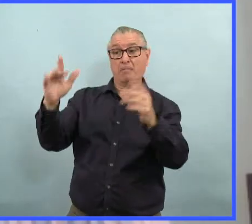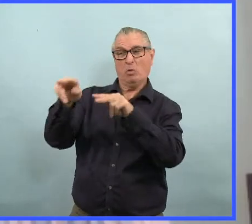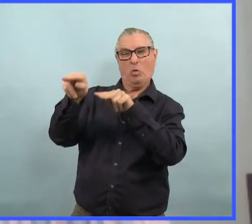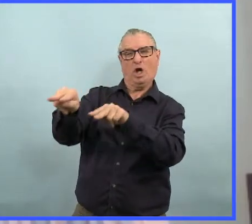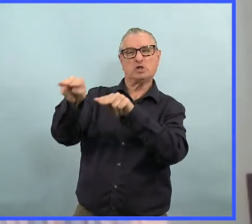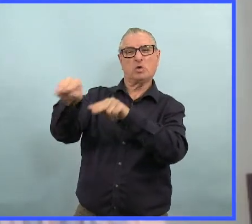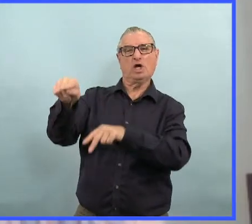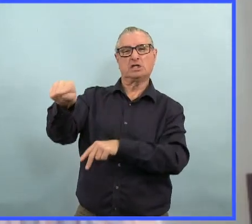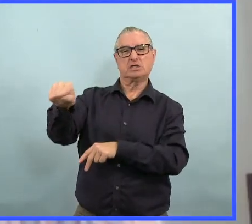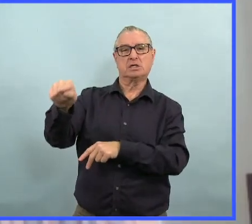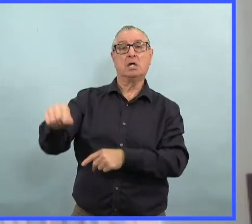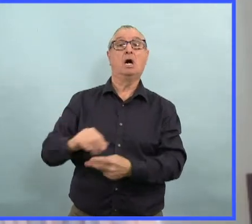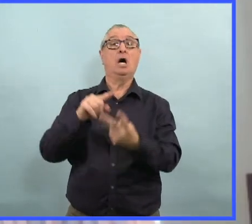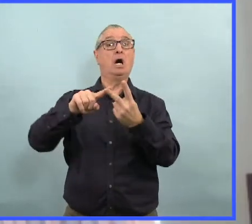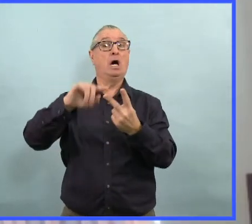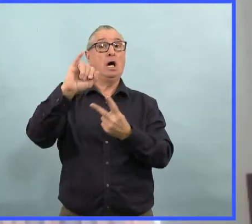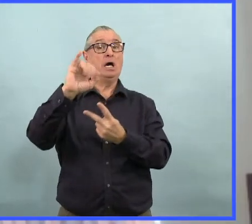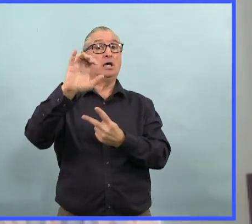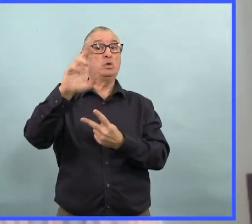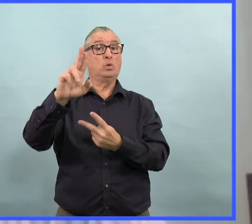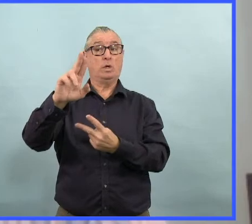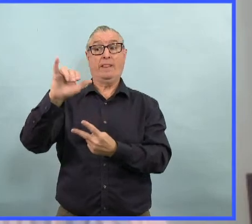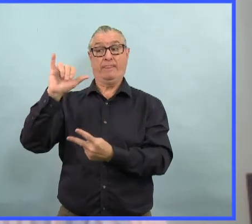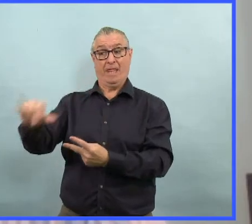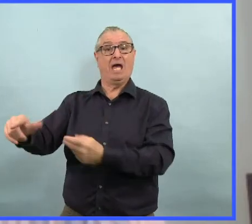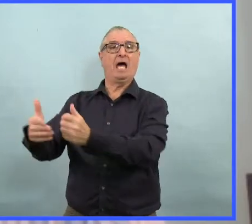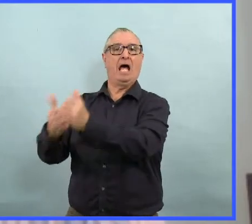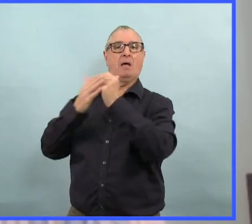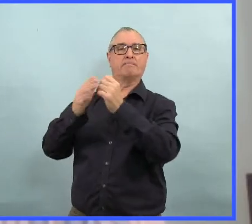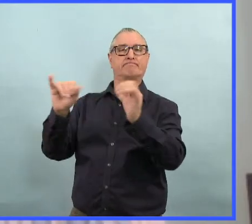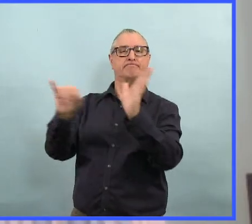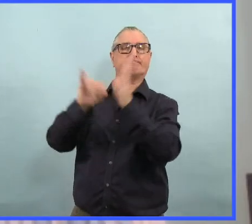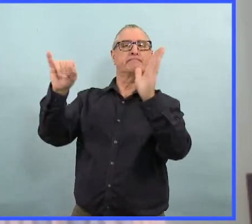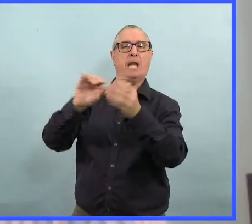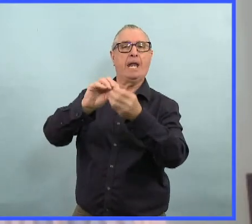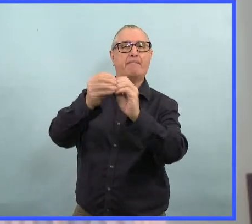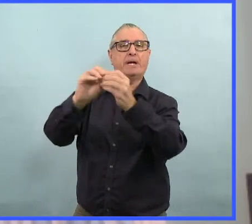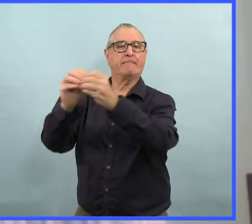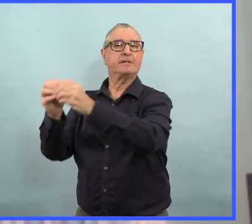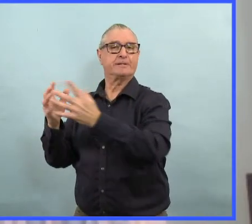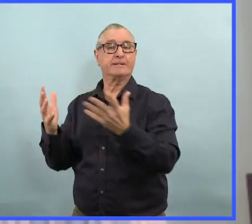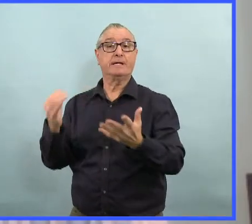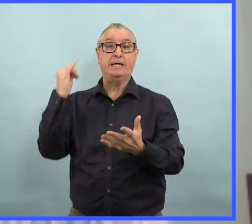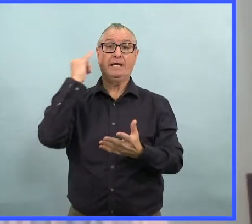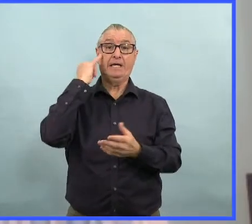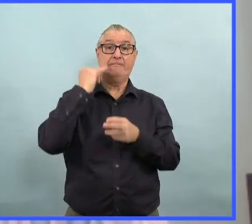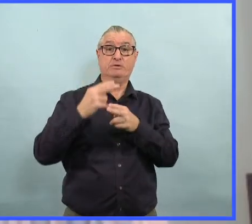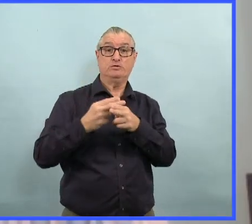indicators so even if we see a peak relatively soon we're going to still see climbing